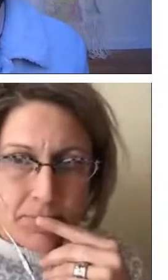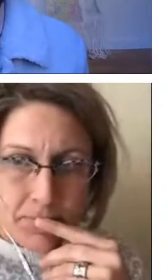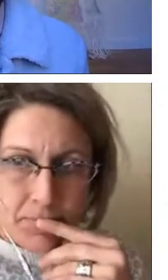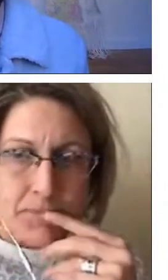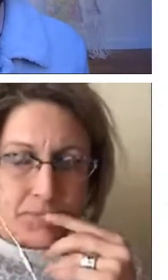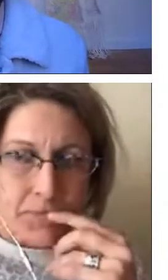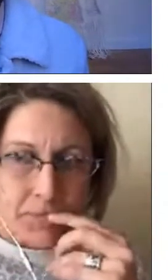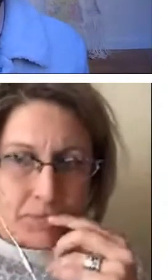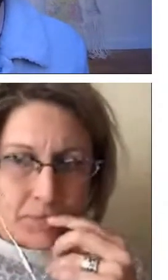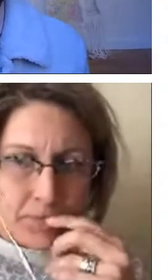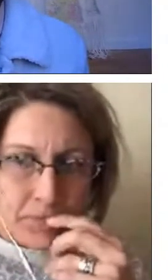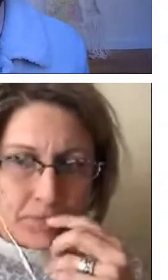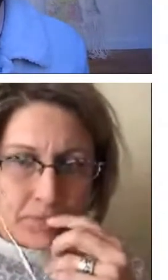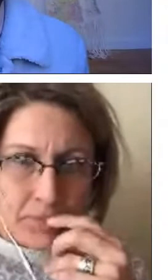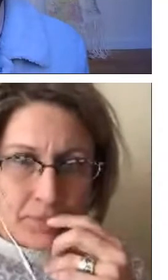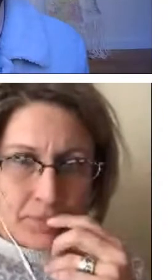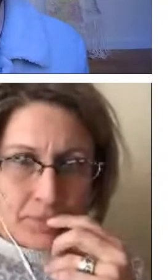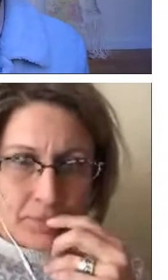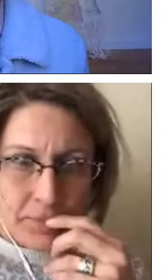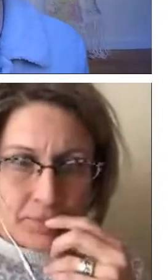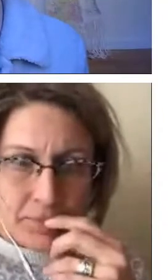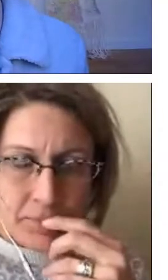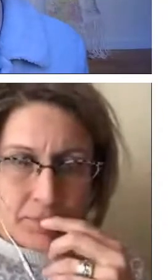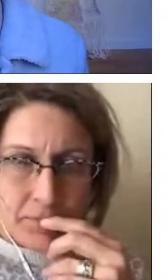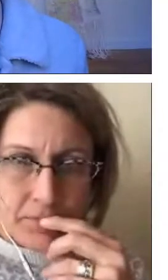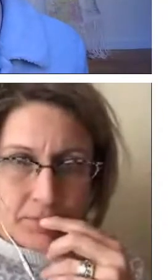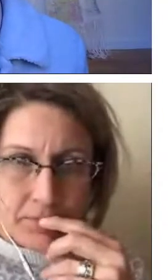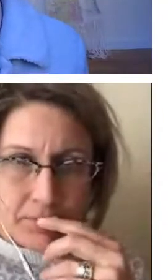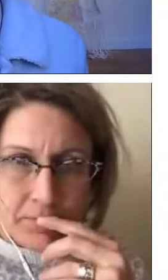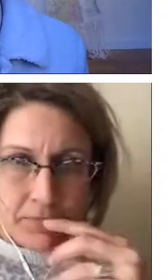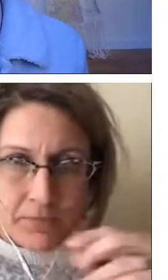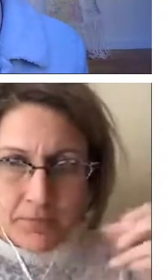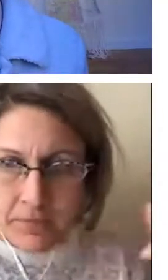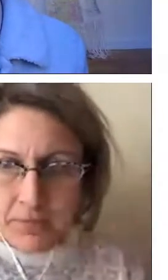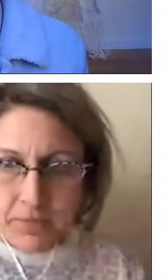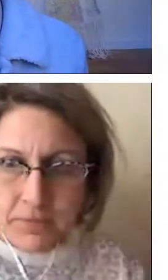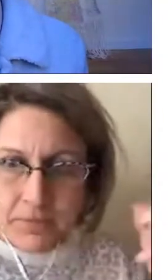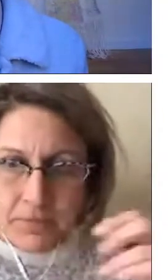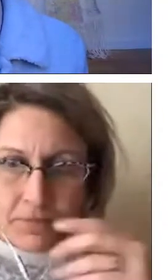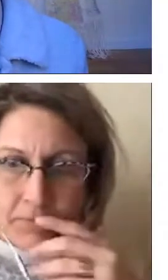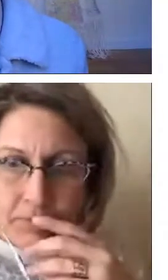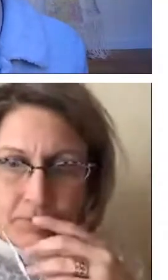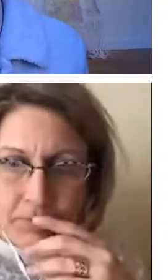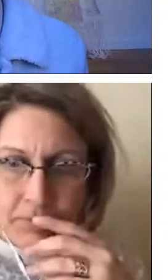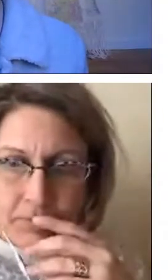Would you consider partnering with artists of color to provide access to spaces they